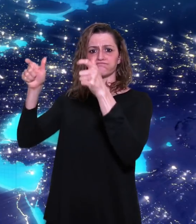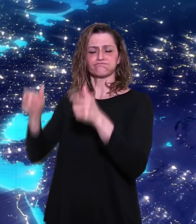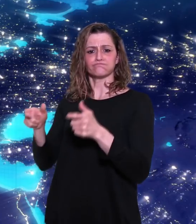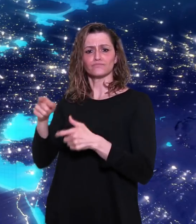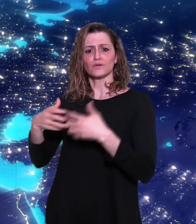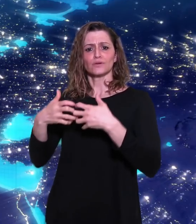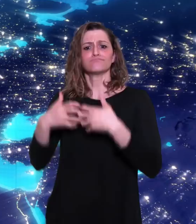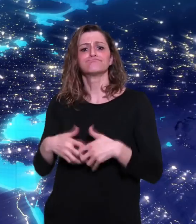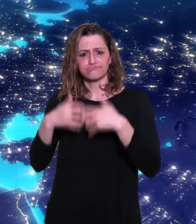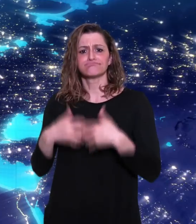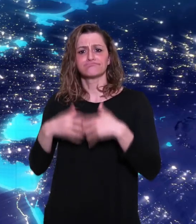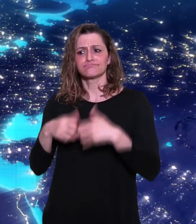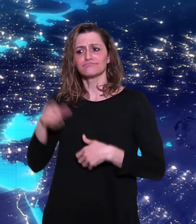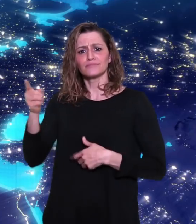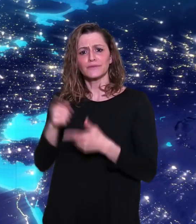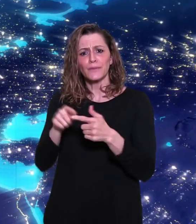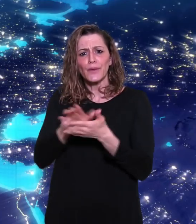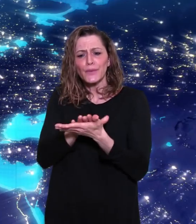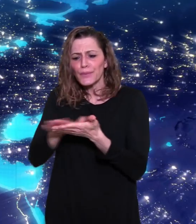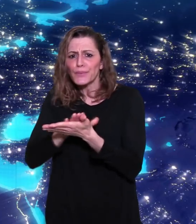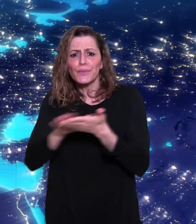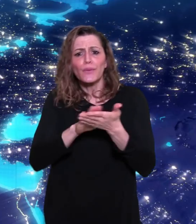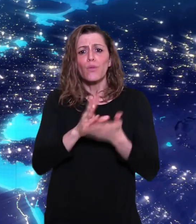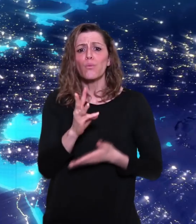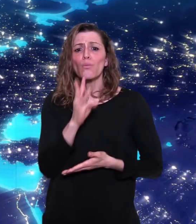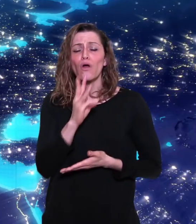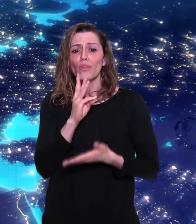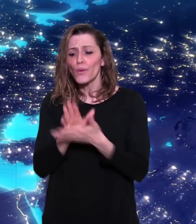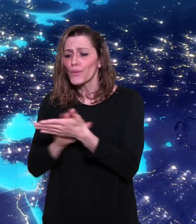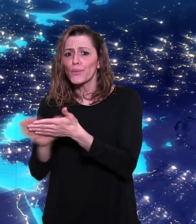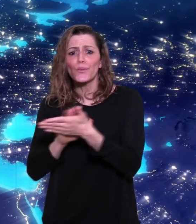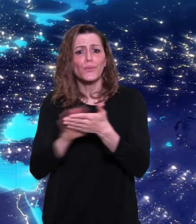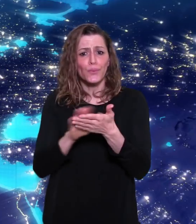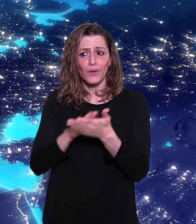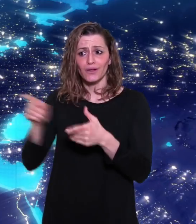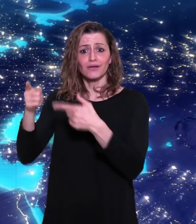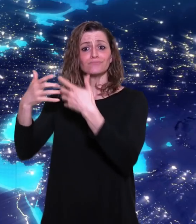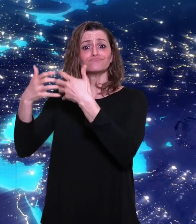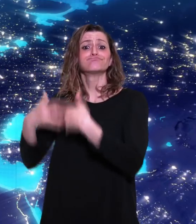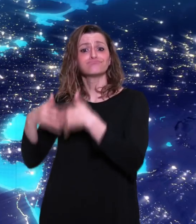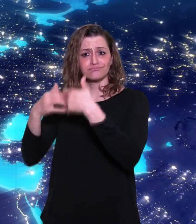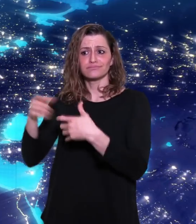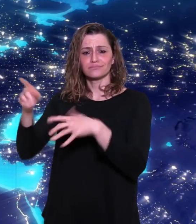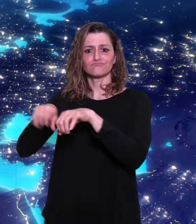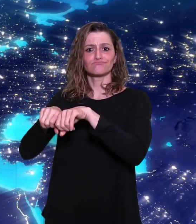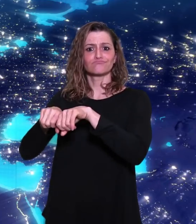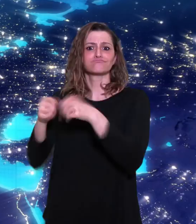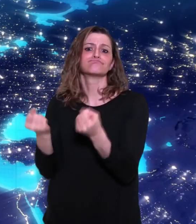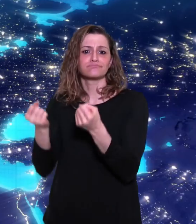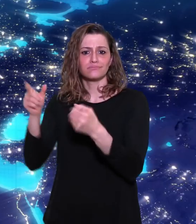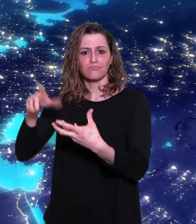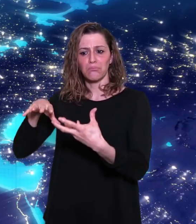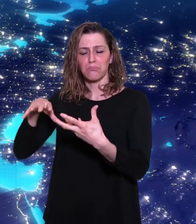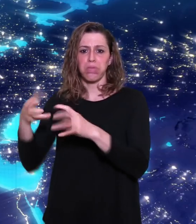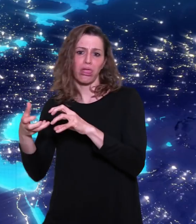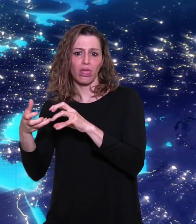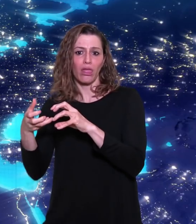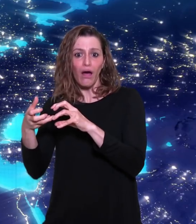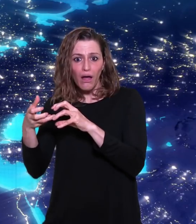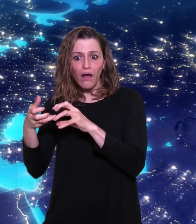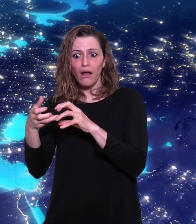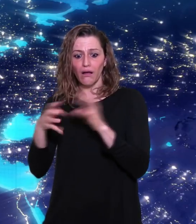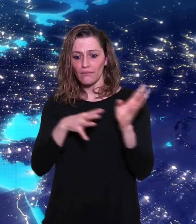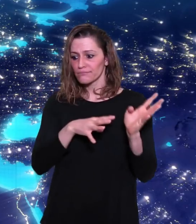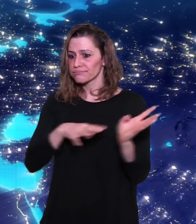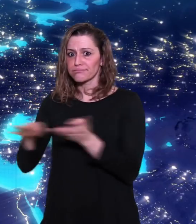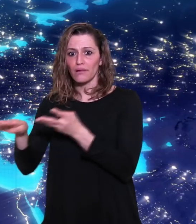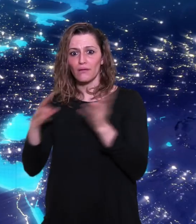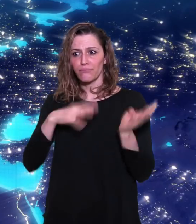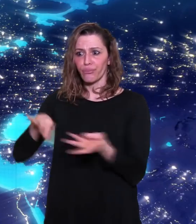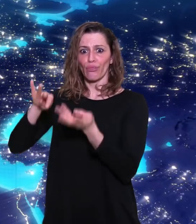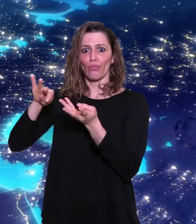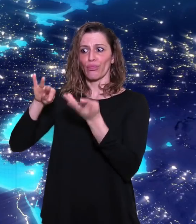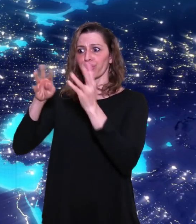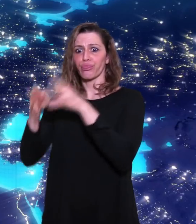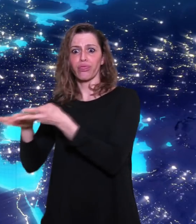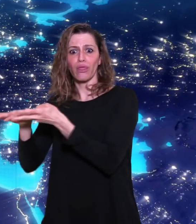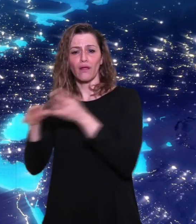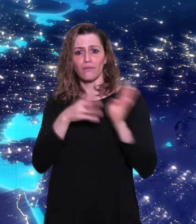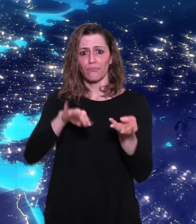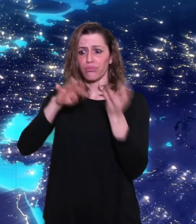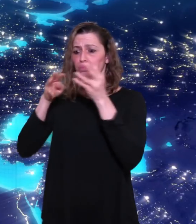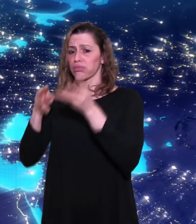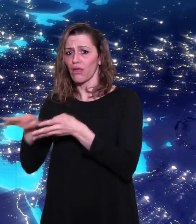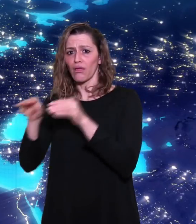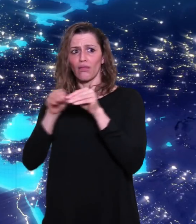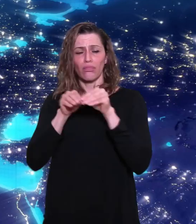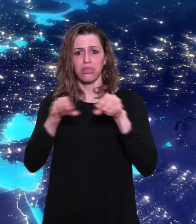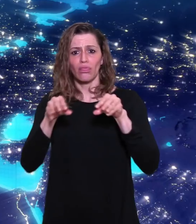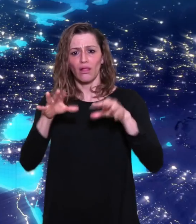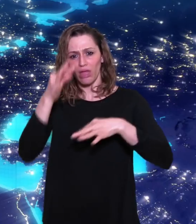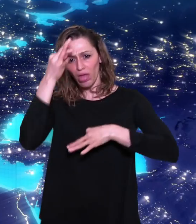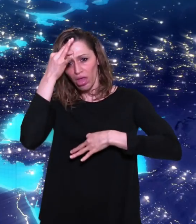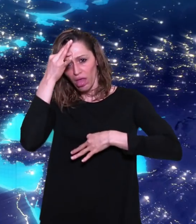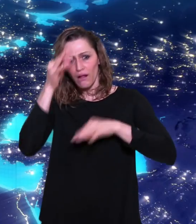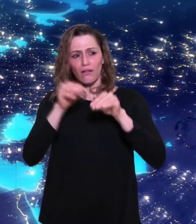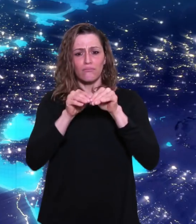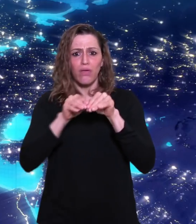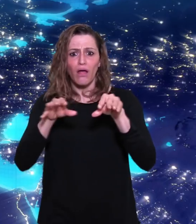water was damaged and the disease kept spreading. There